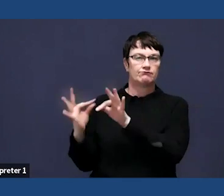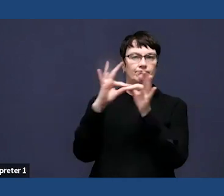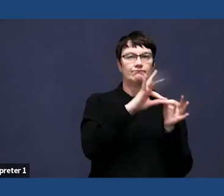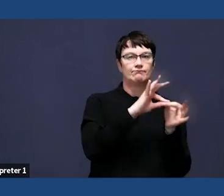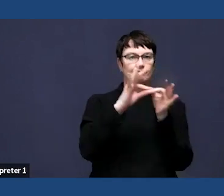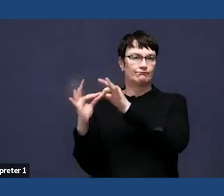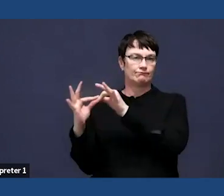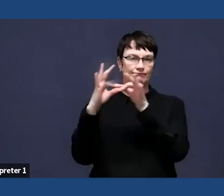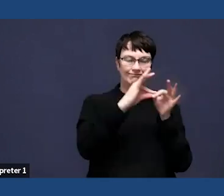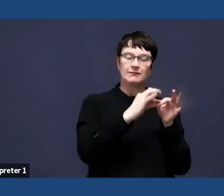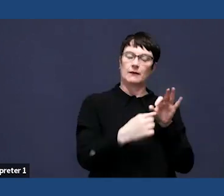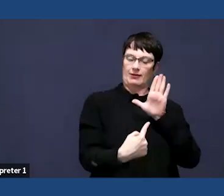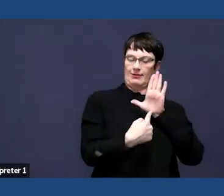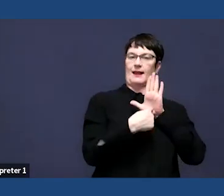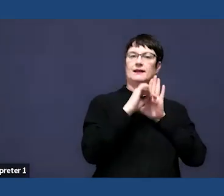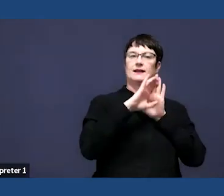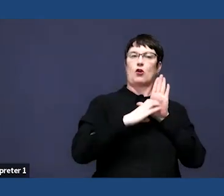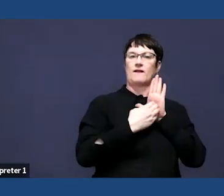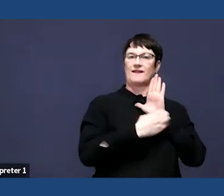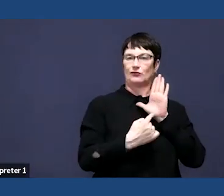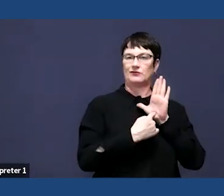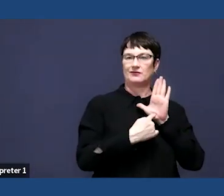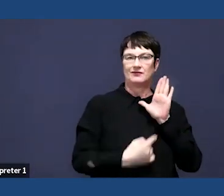between individuals and the State.